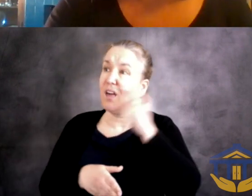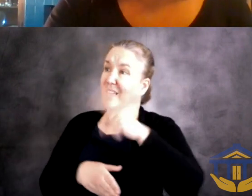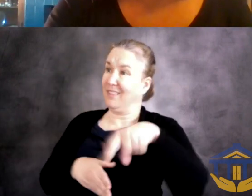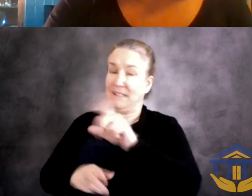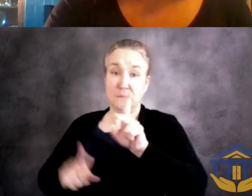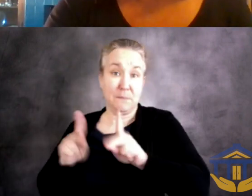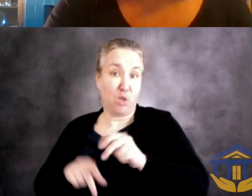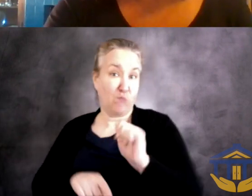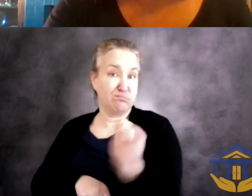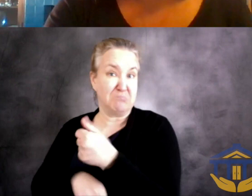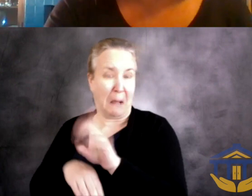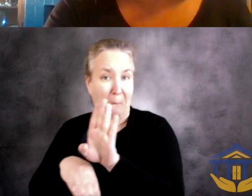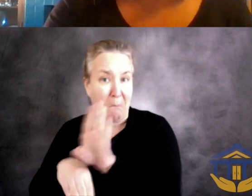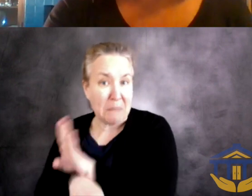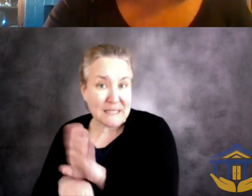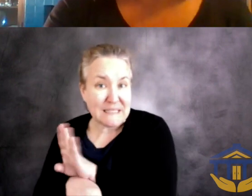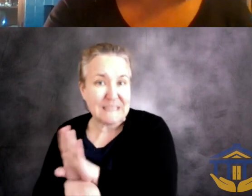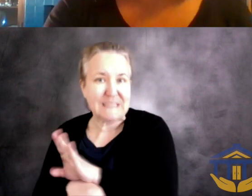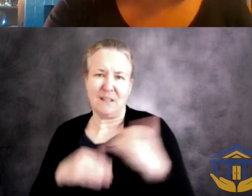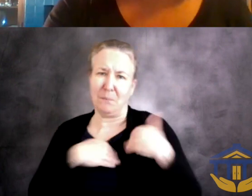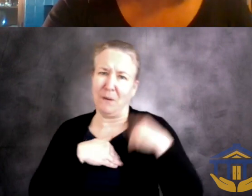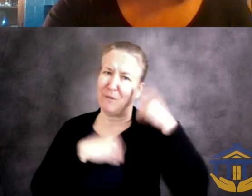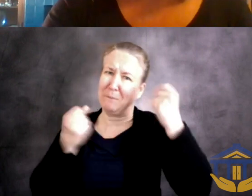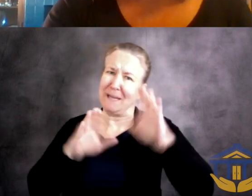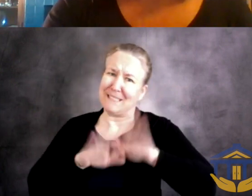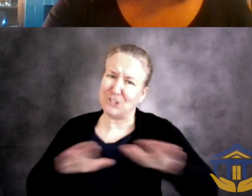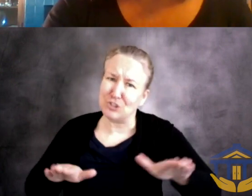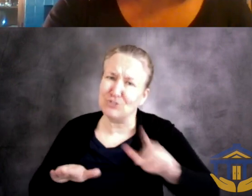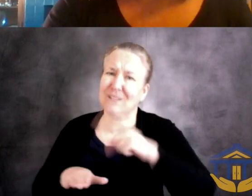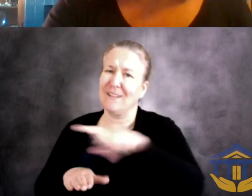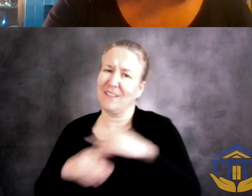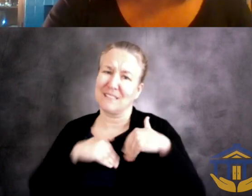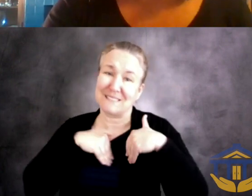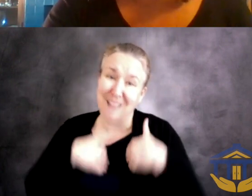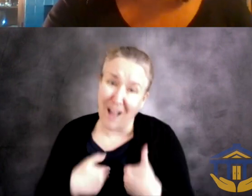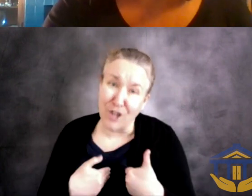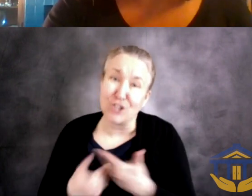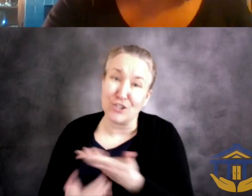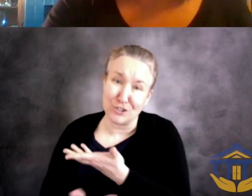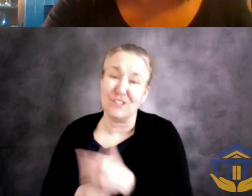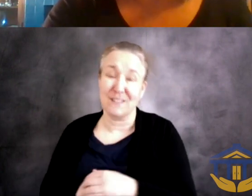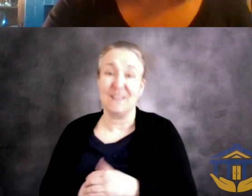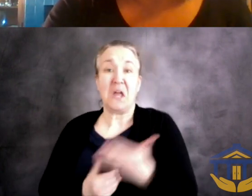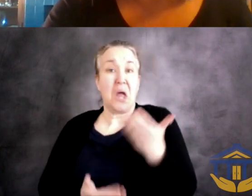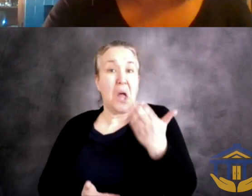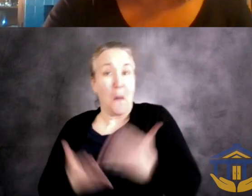are responsible for a lot of kids that are tired and, um, they may not be hearing you or paying